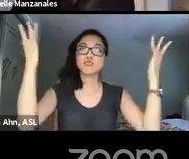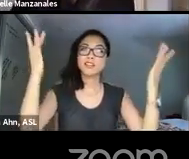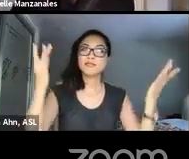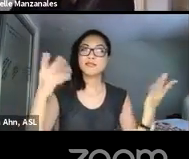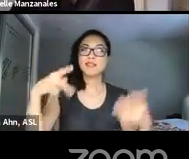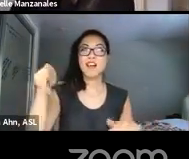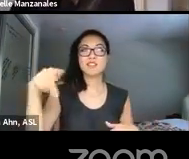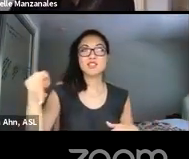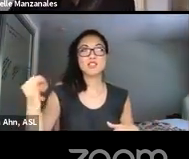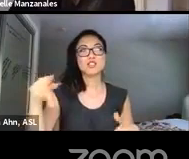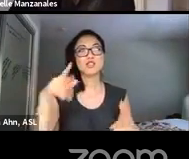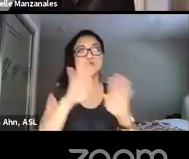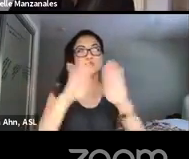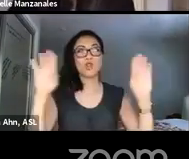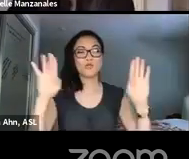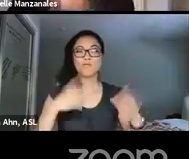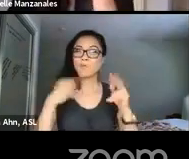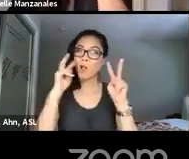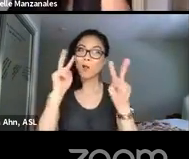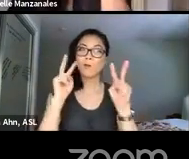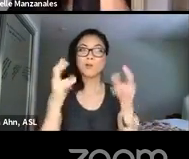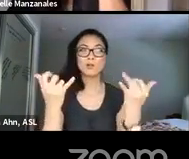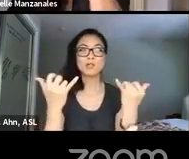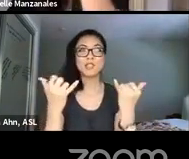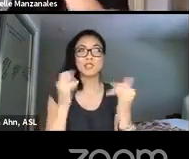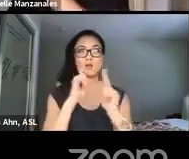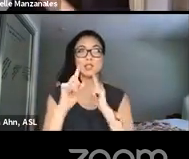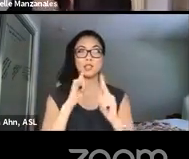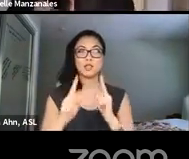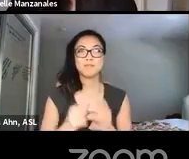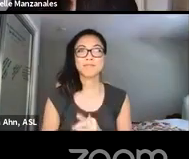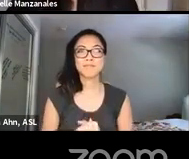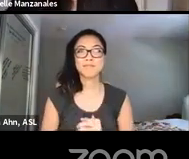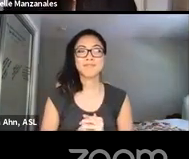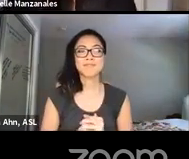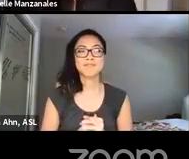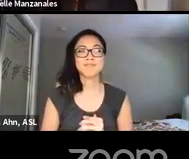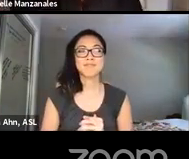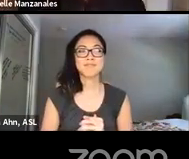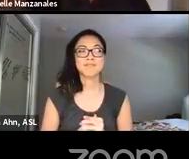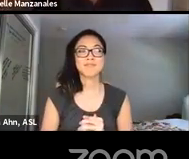which has come in handy these days as we look at what is going on with the sector.